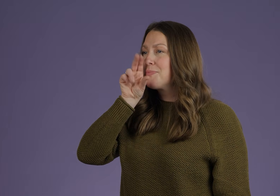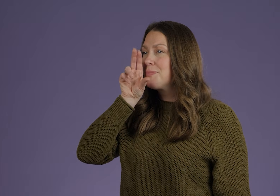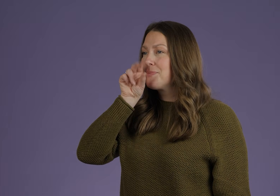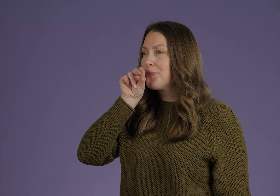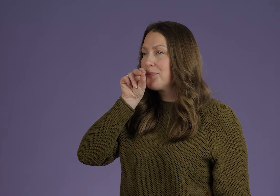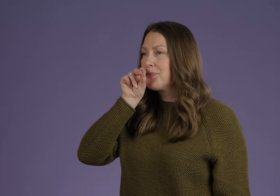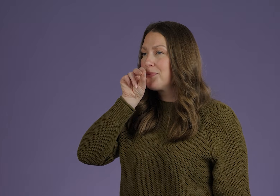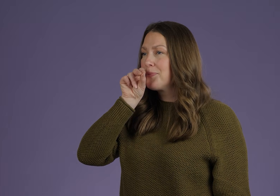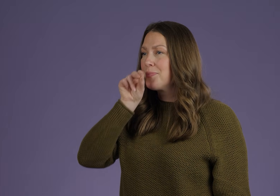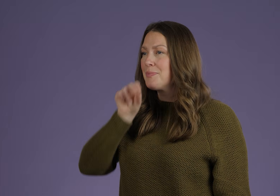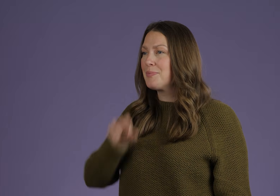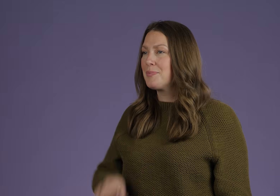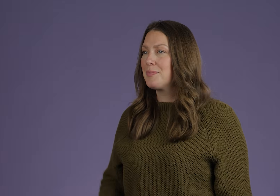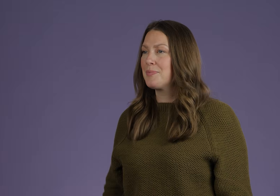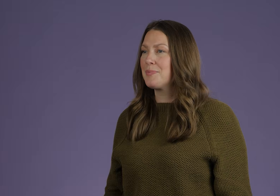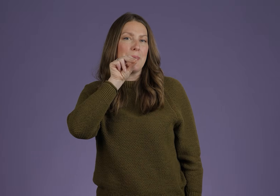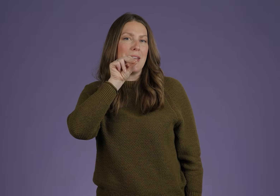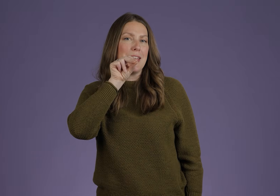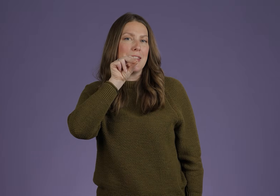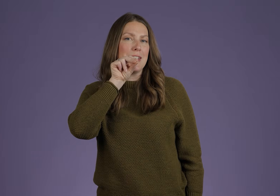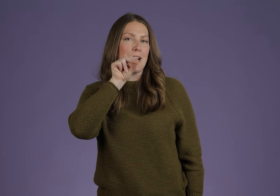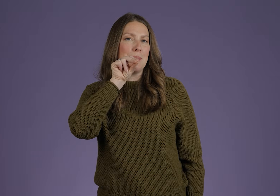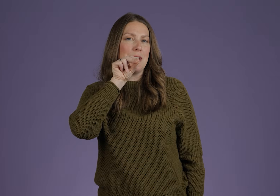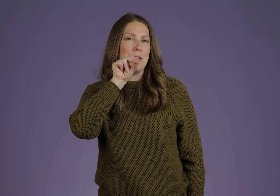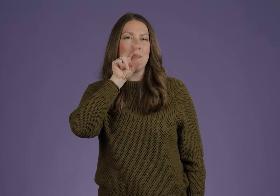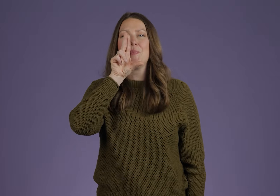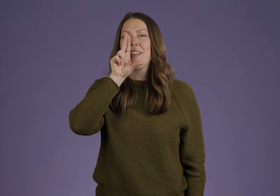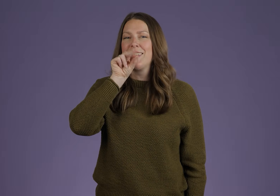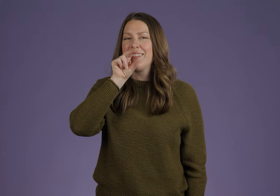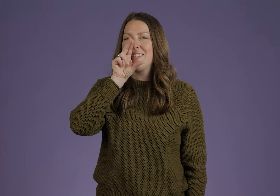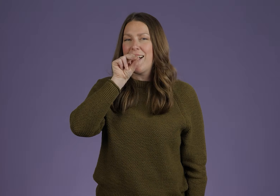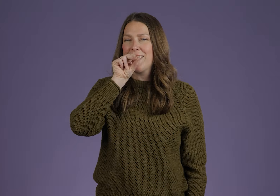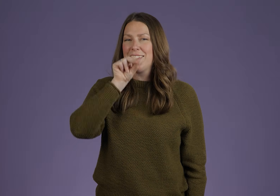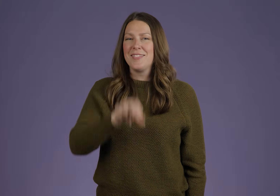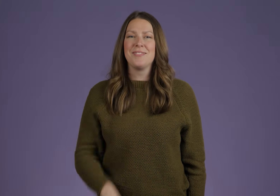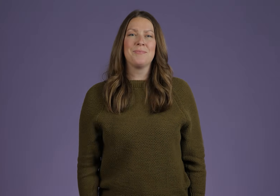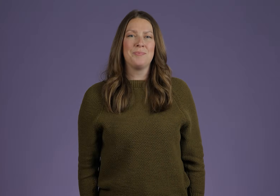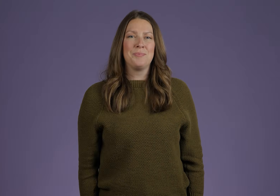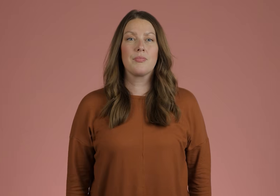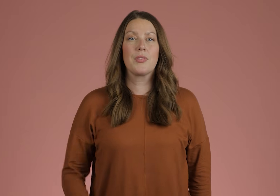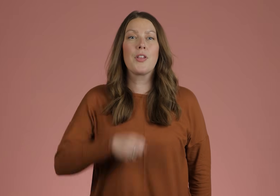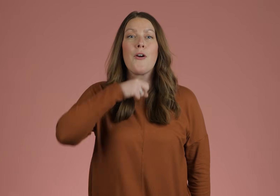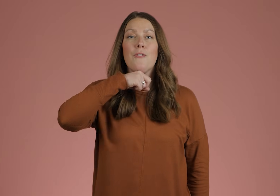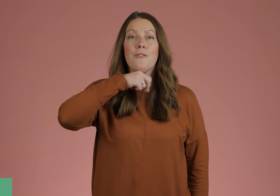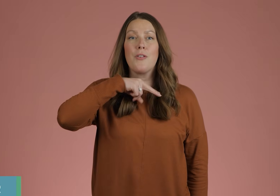and your thumb coming down together